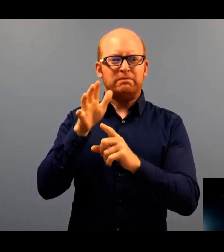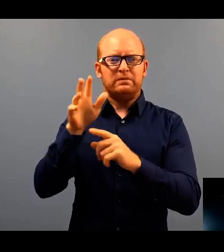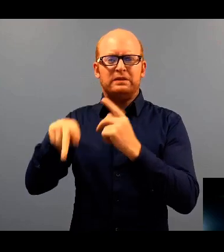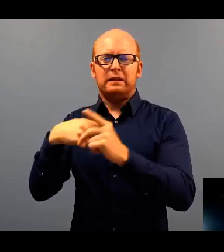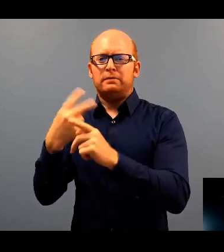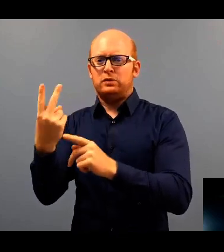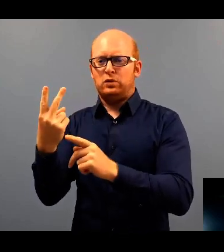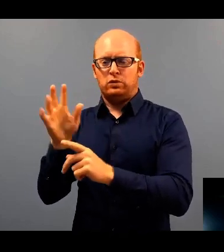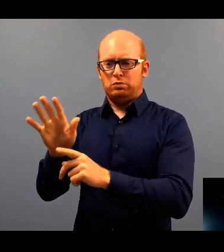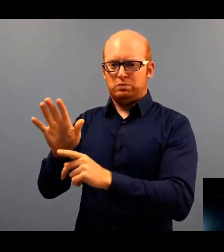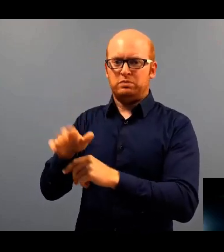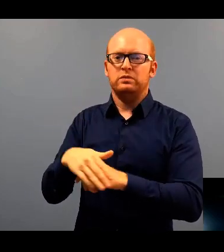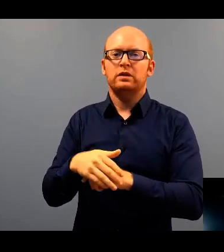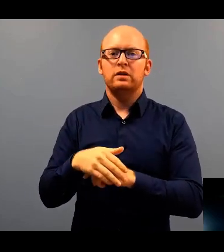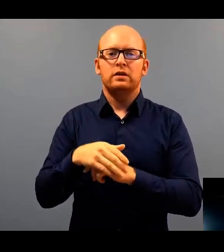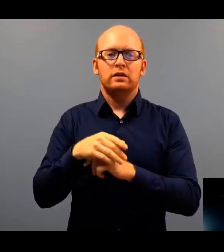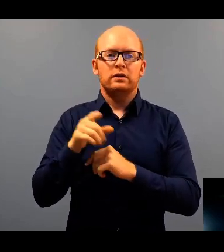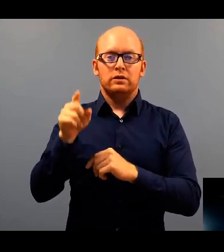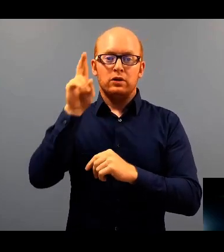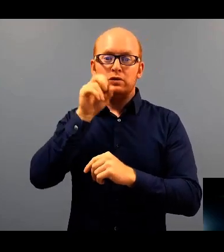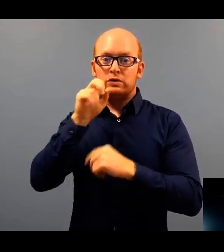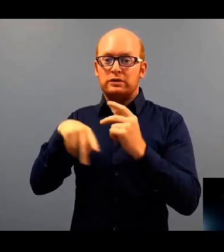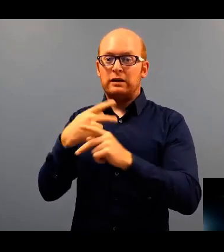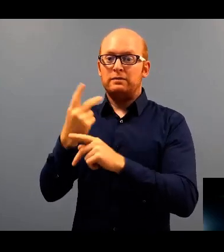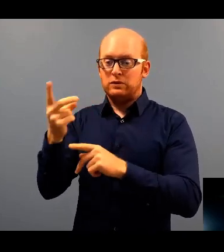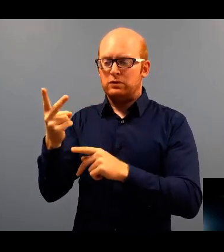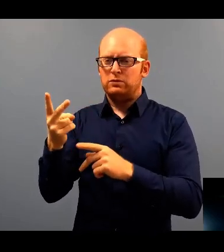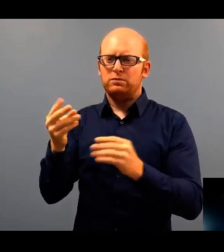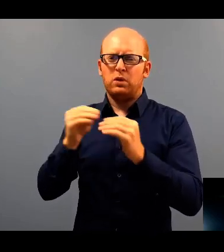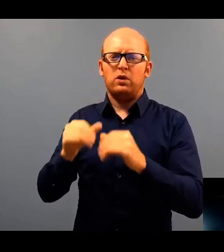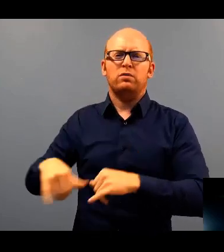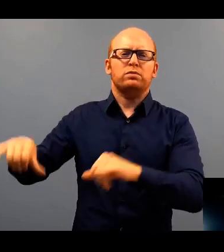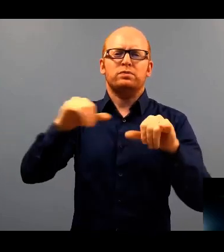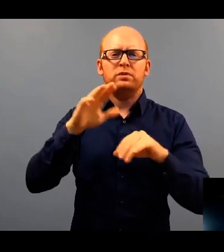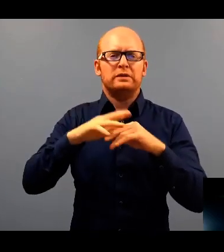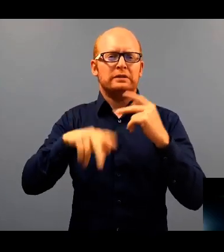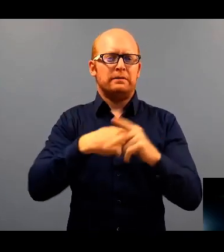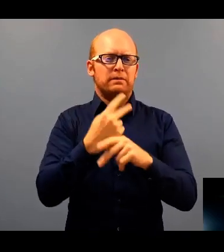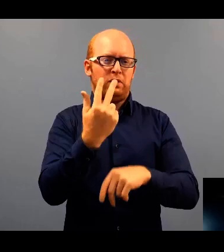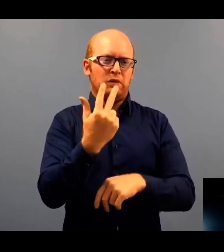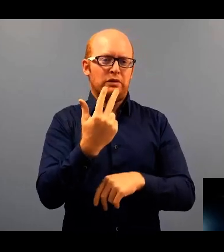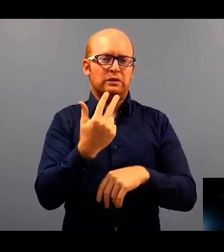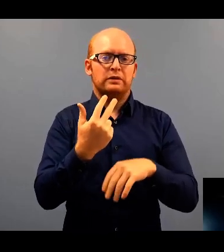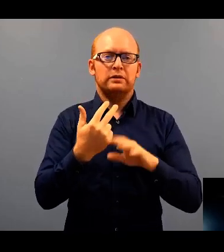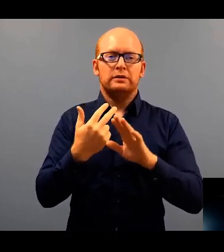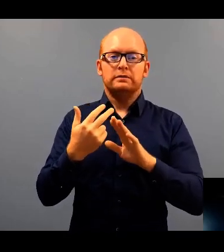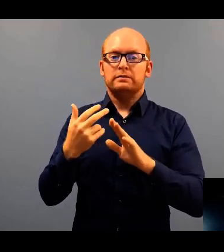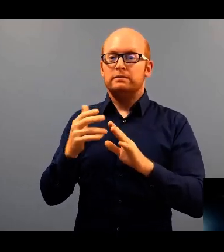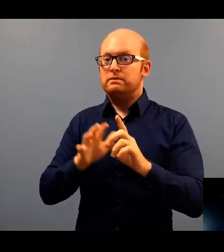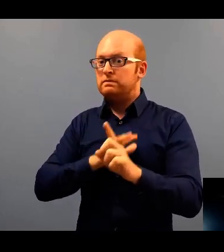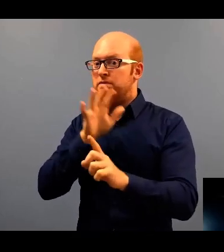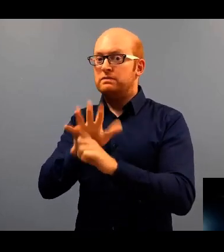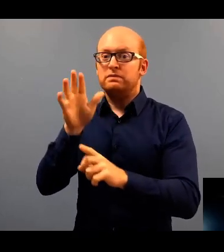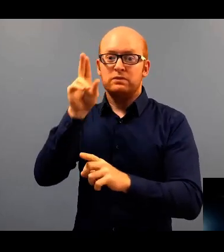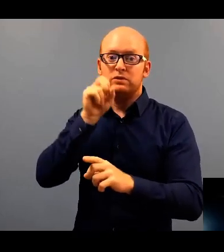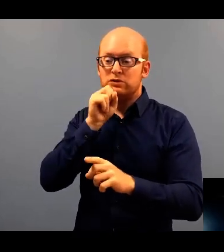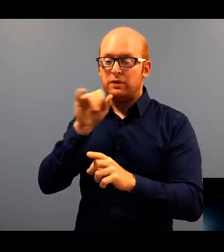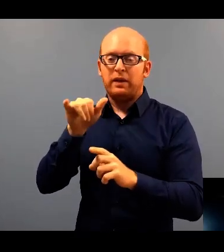with Usher syndrome type 2. And because Usher syndrome type 2 is more common than type 1 or type 3, this gene is the most common Usher syndrome